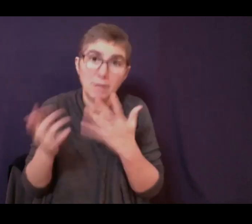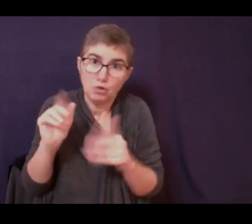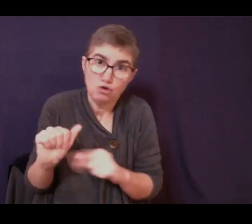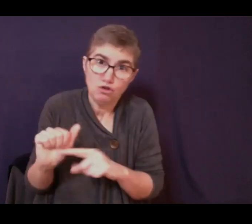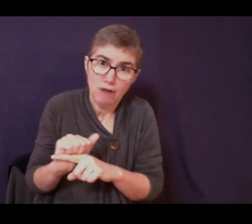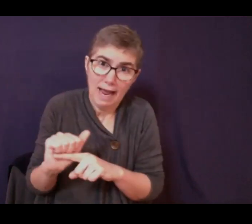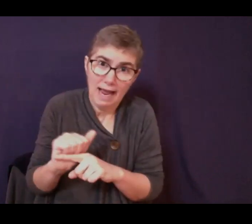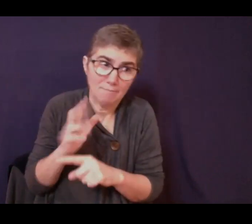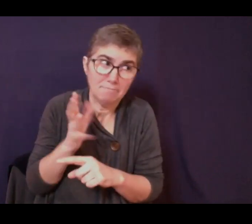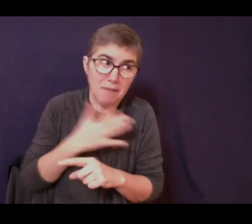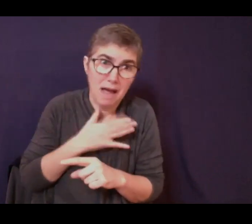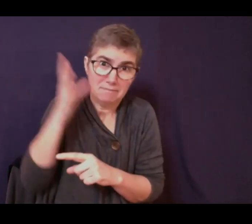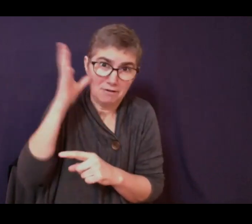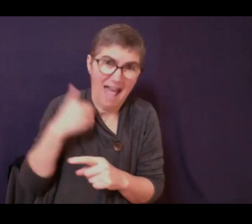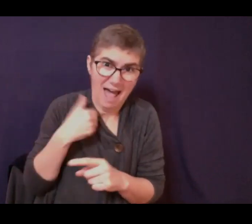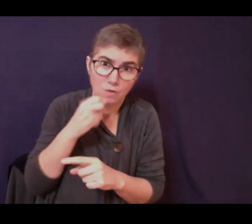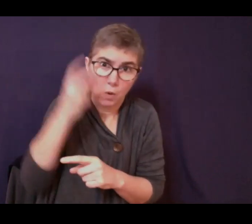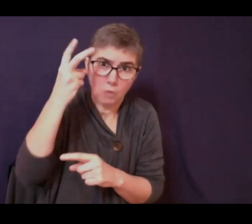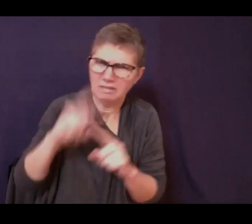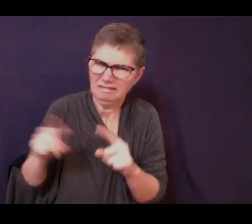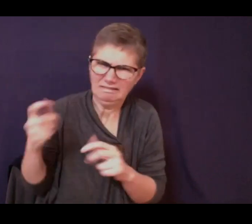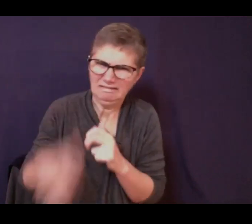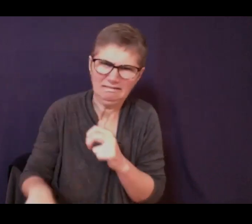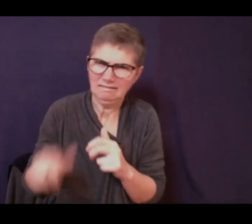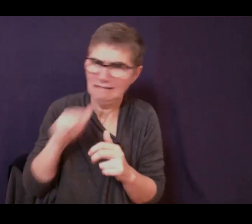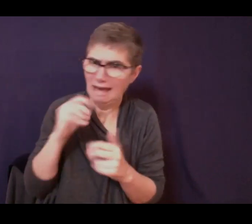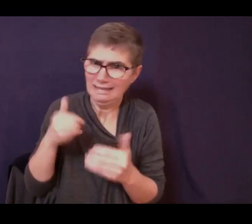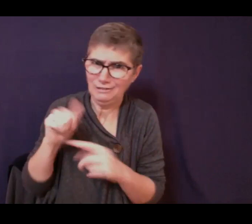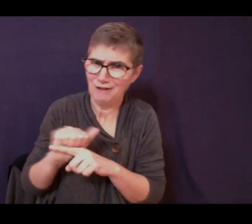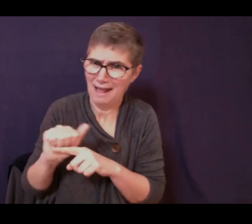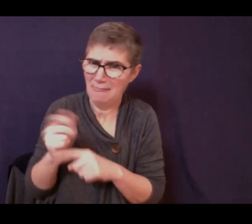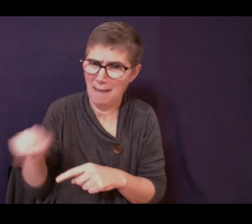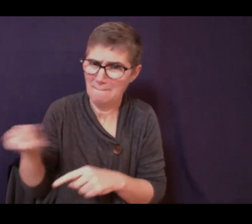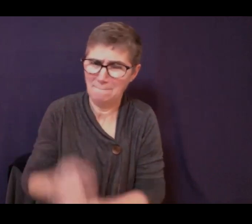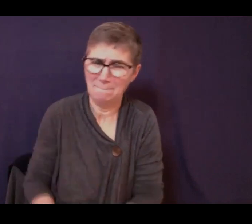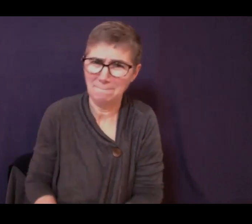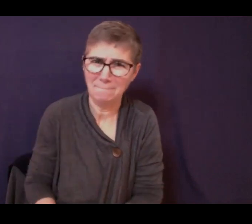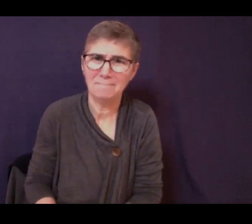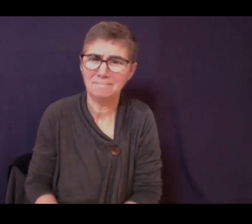train them they are pretty strong-willed but you know just that might be you know an